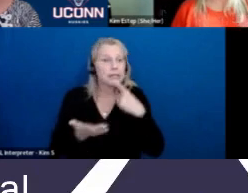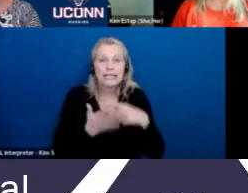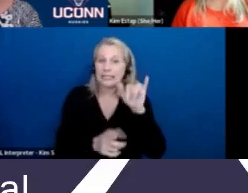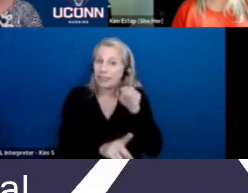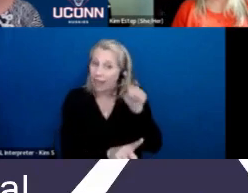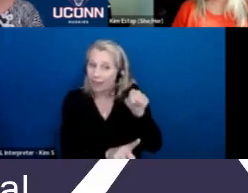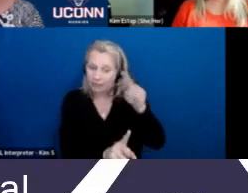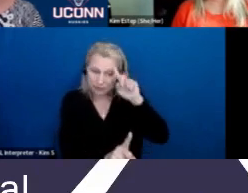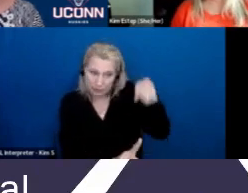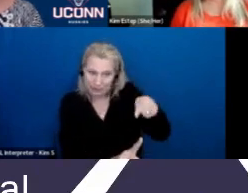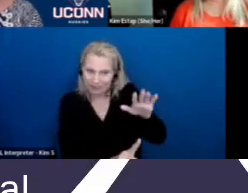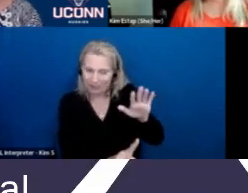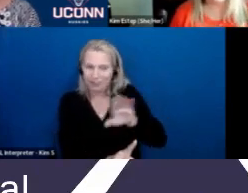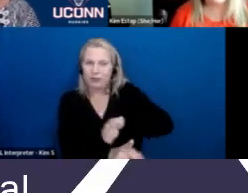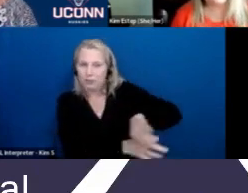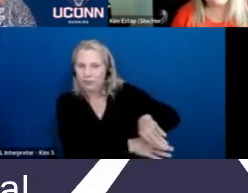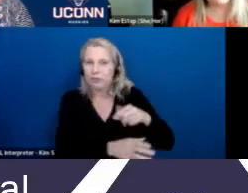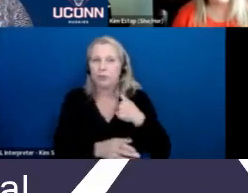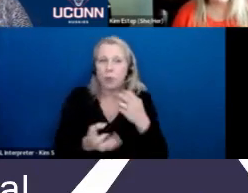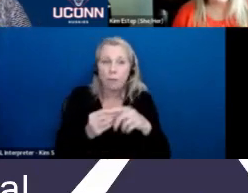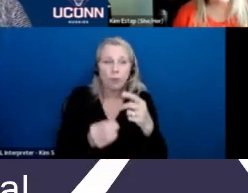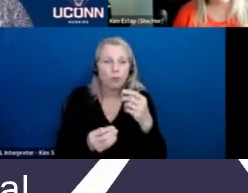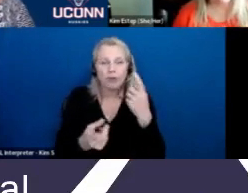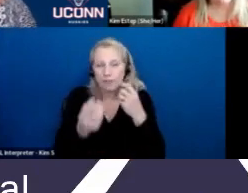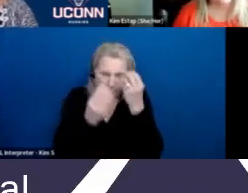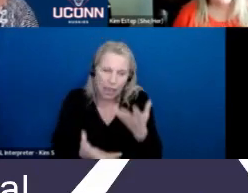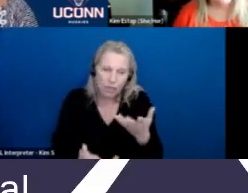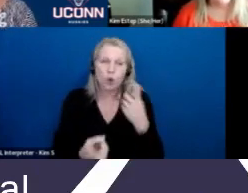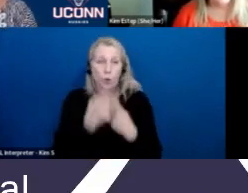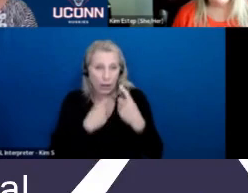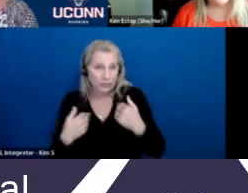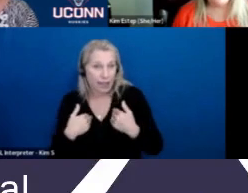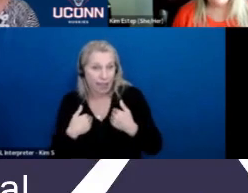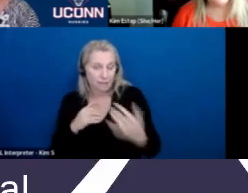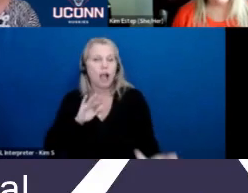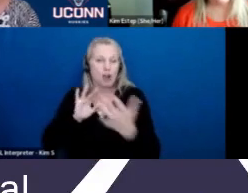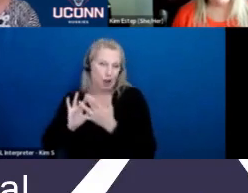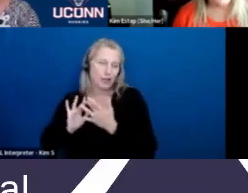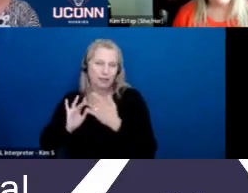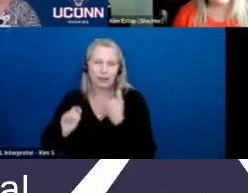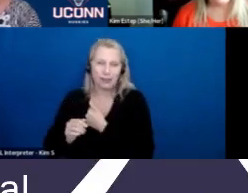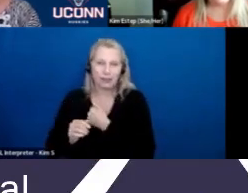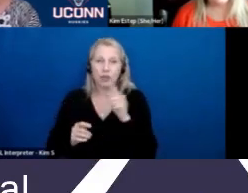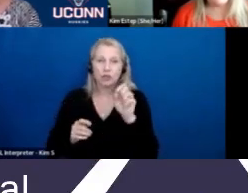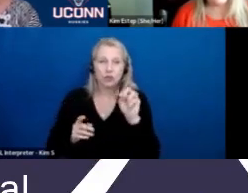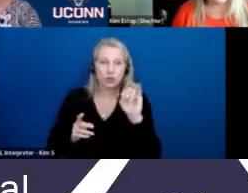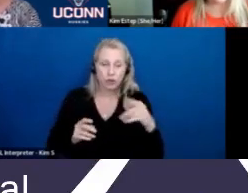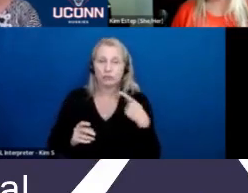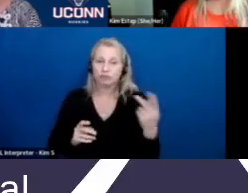But if you have questions or want more information, please reach out. And Toni and I are very happy to talk about that.